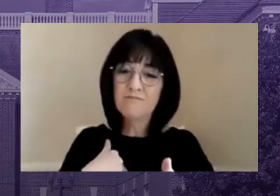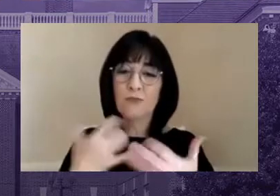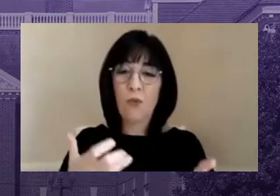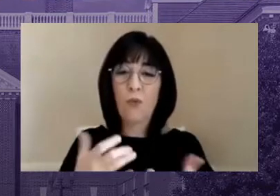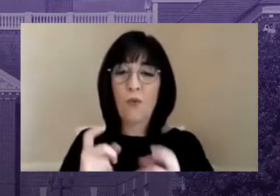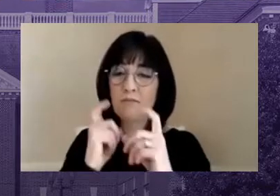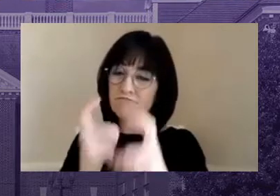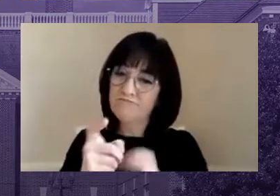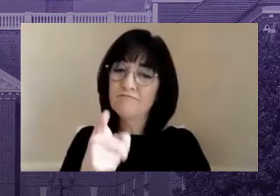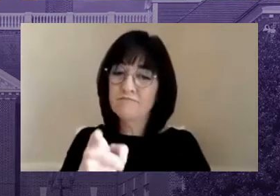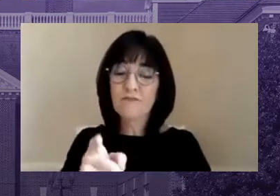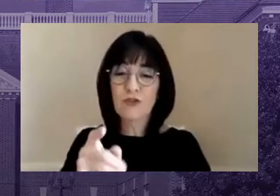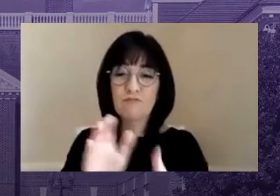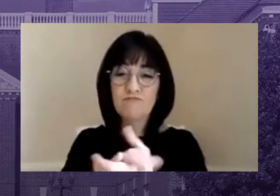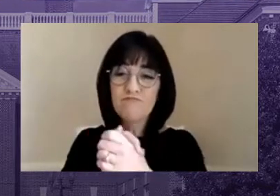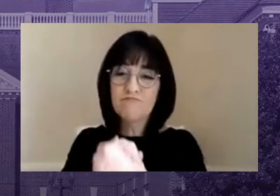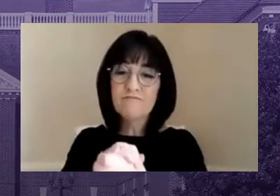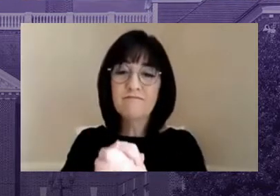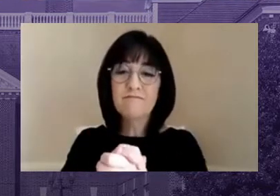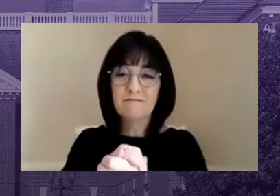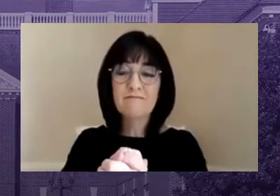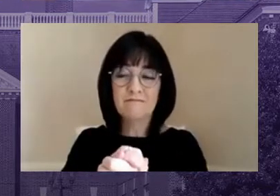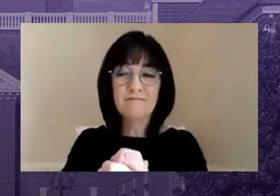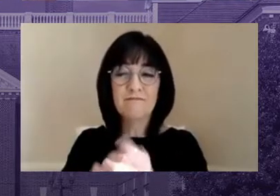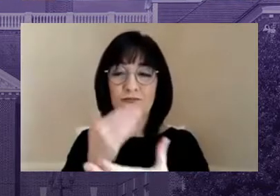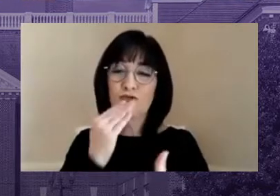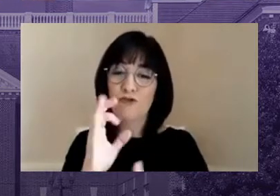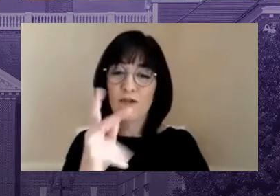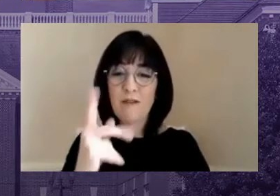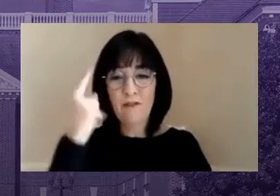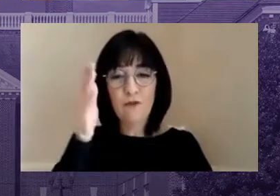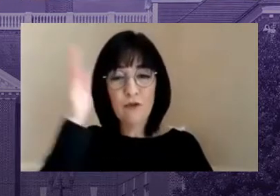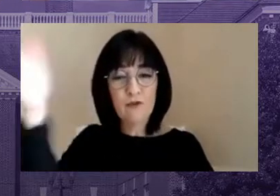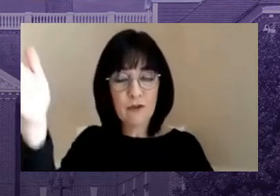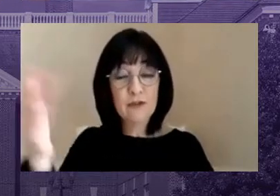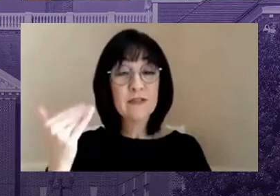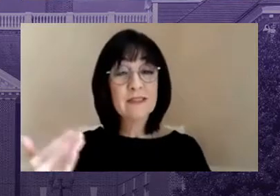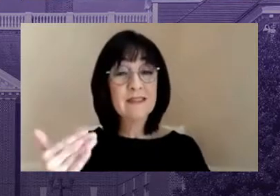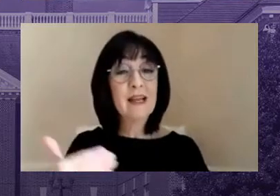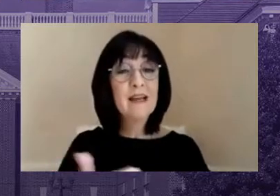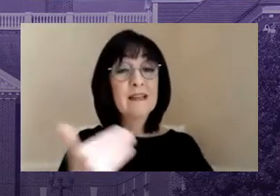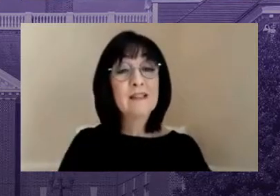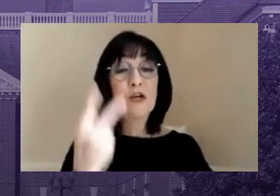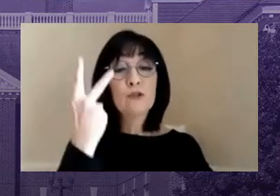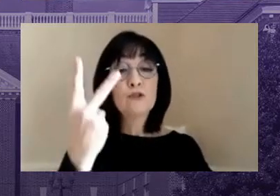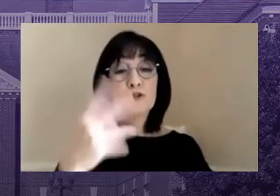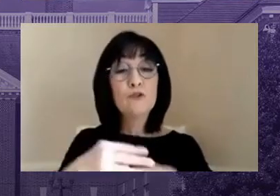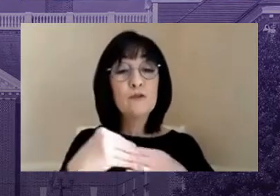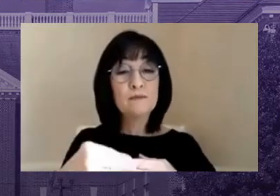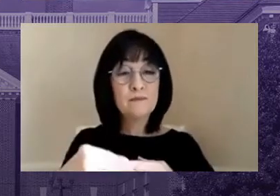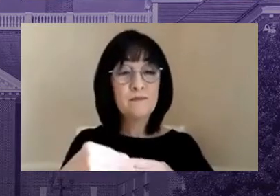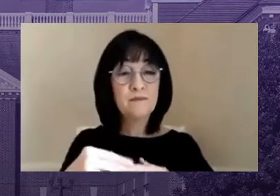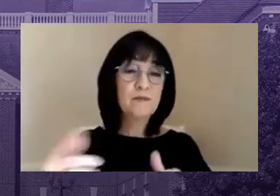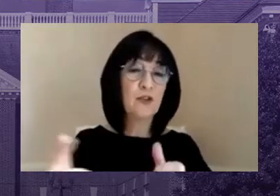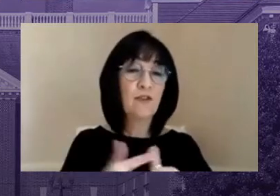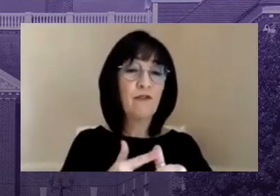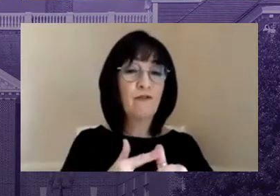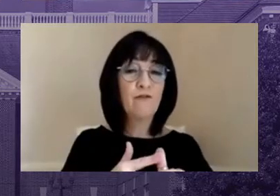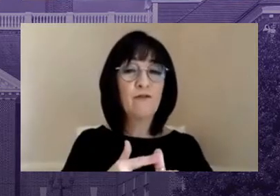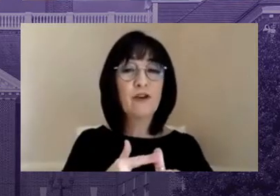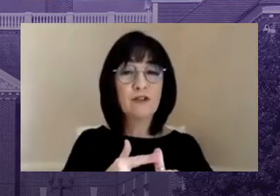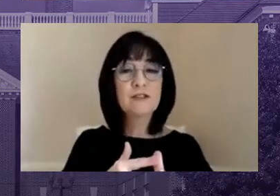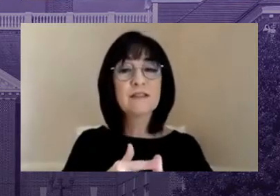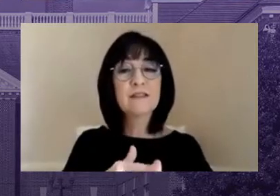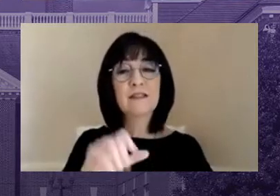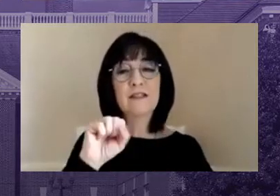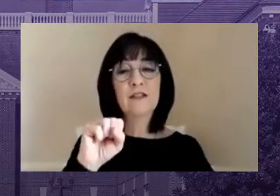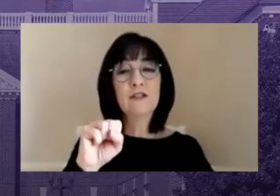two leaders from our Dover Airbase. First Colonel Shanon Anderson is the Vice Wing Commander of the